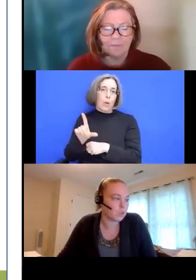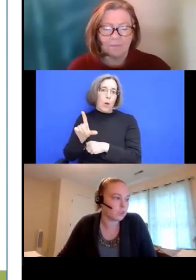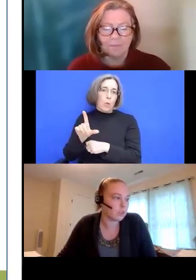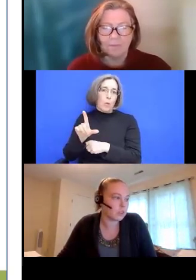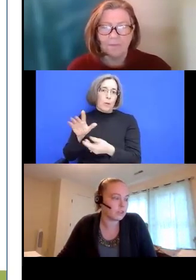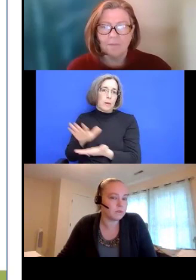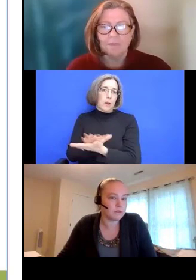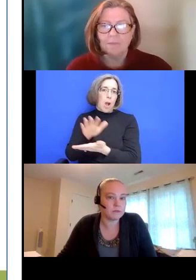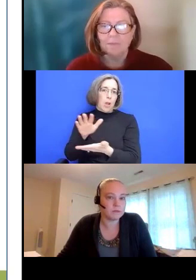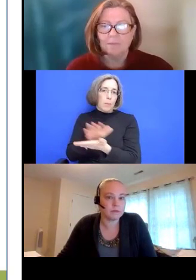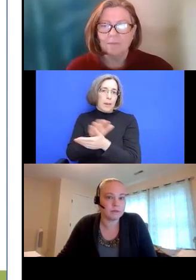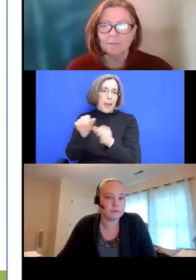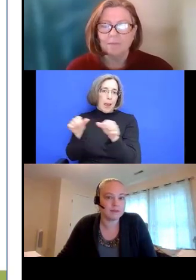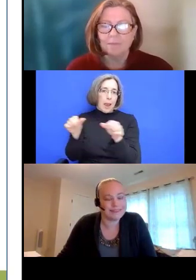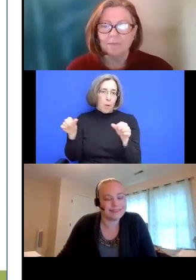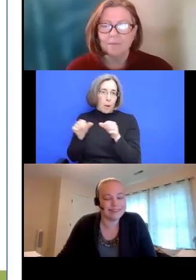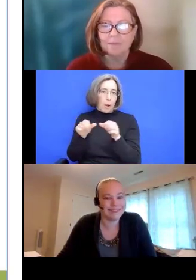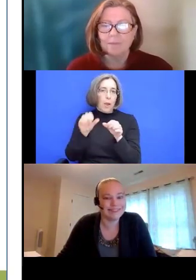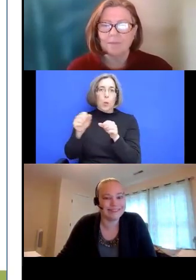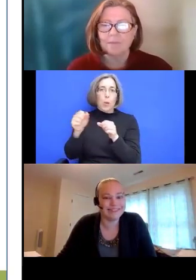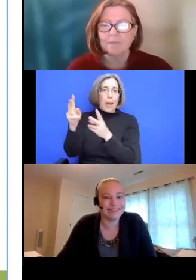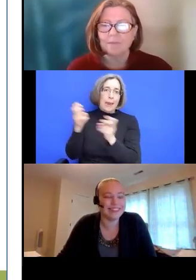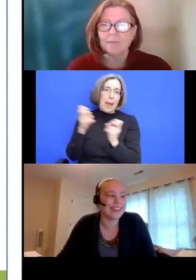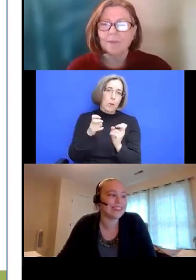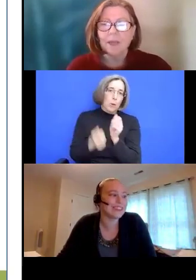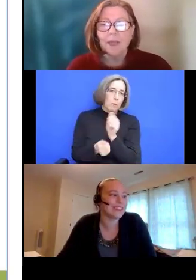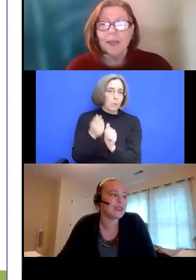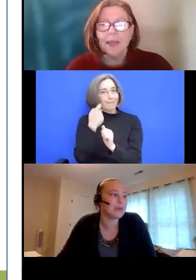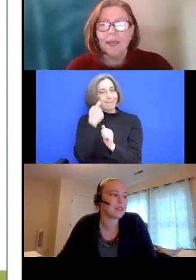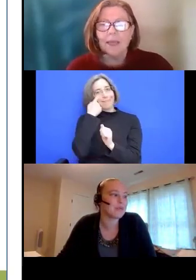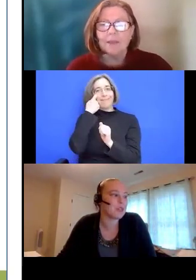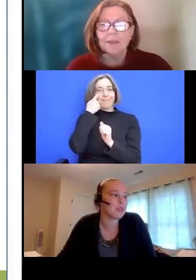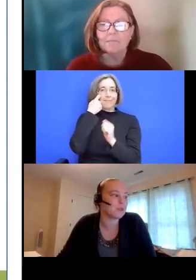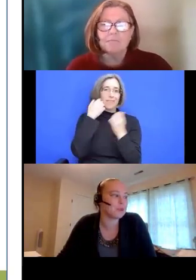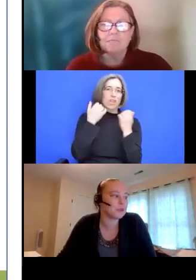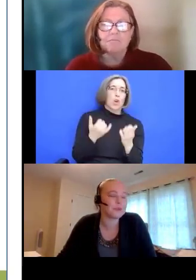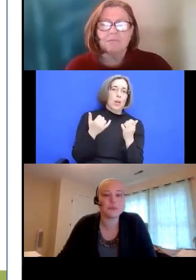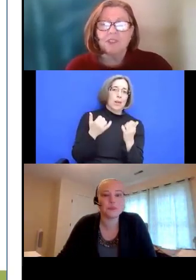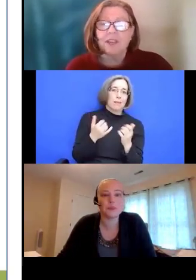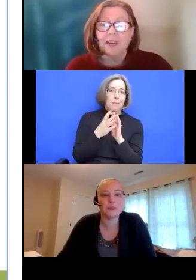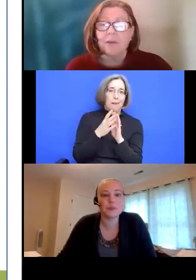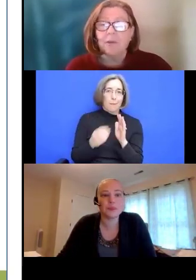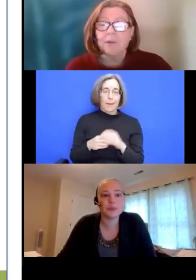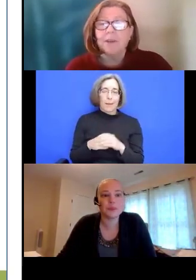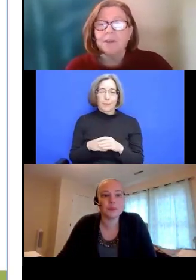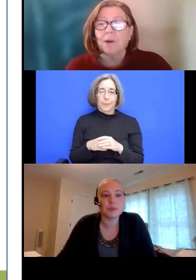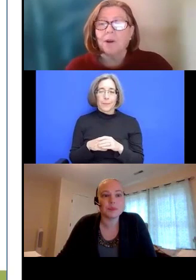so that people get the freshest of what we have. Jade Blevins: The new of the new. Scarlett Gibb: Jen and I will be there tomorrow.